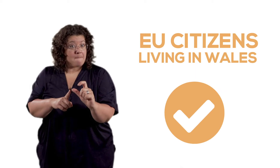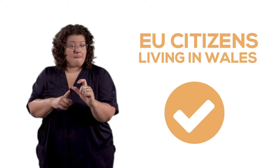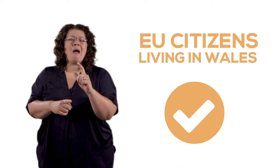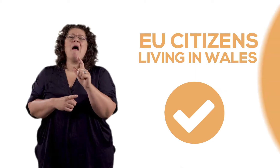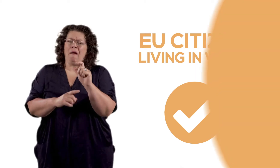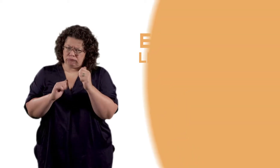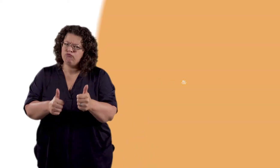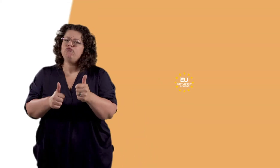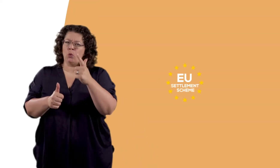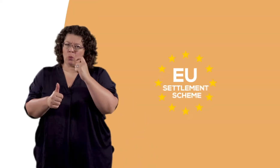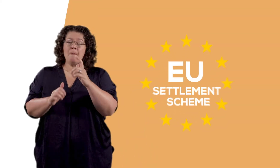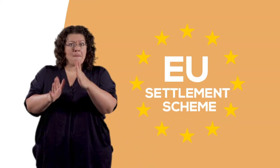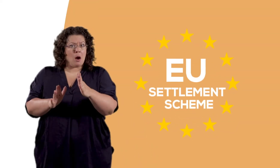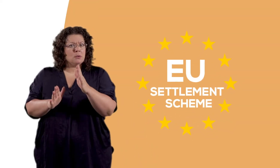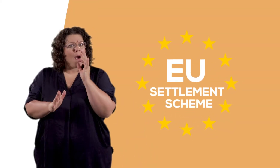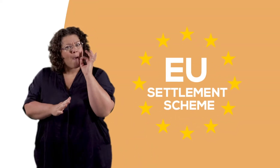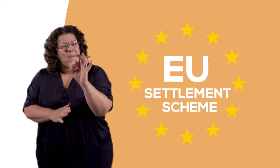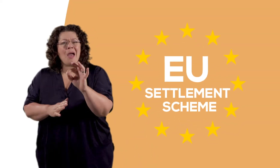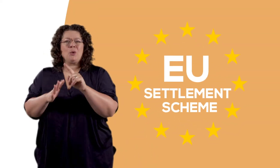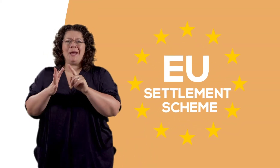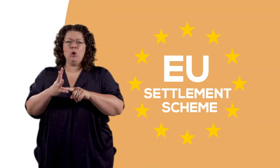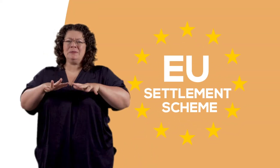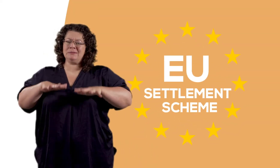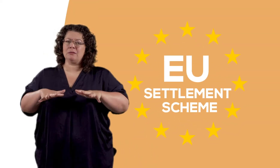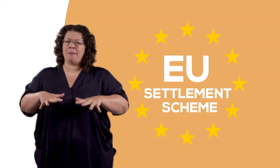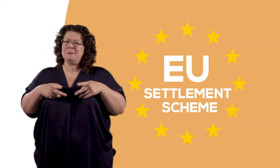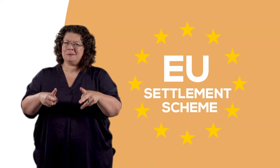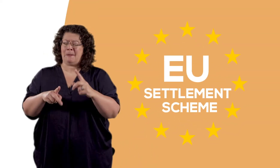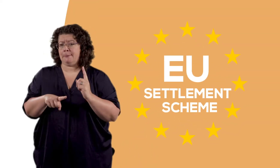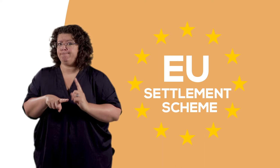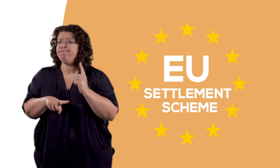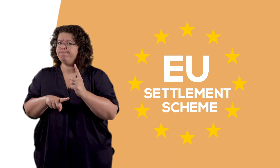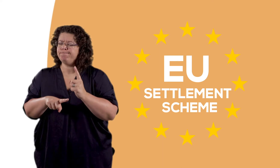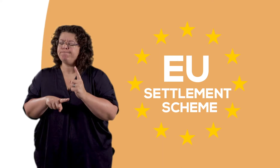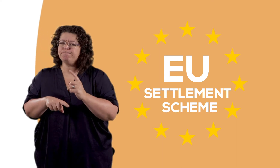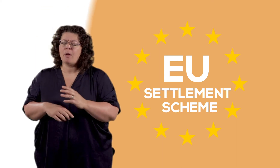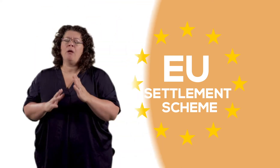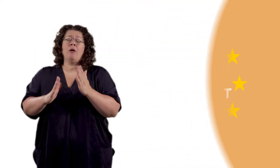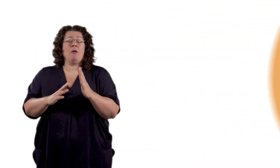as soon as possible. This is very important.